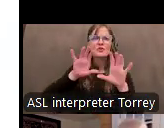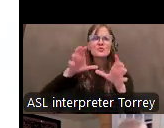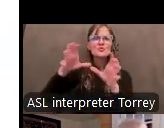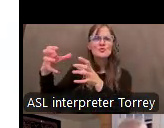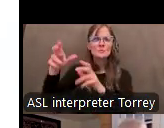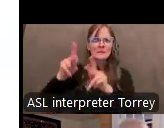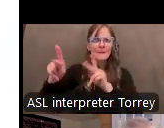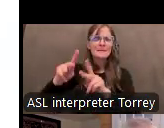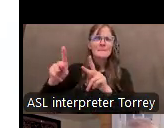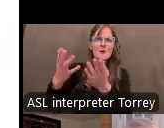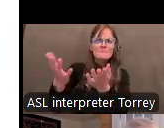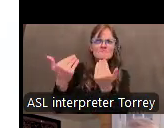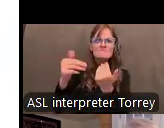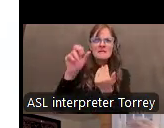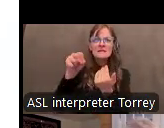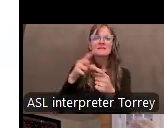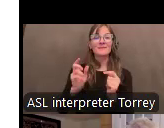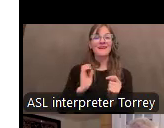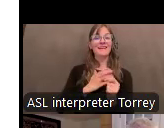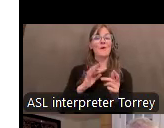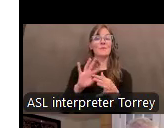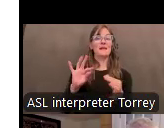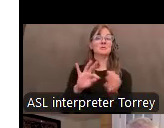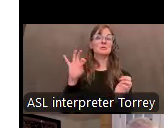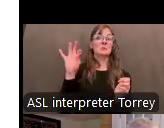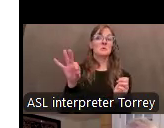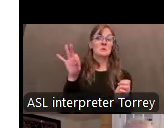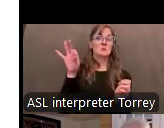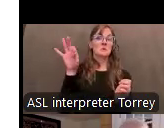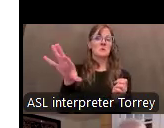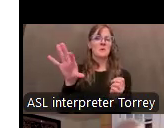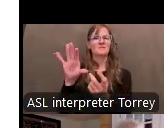What are our core messages? Why would anybody want to come and learn more about us?